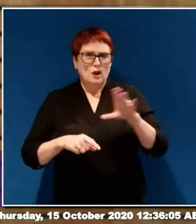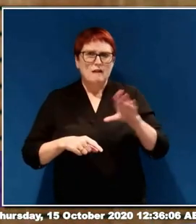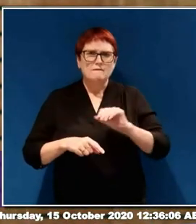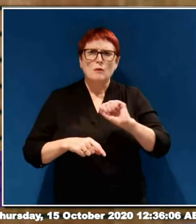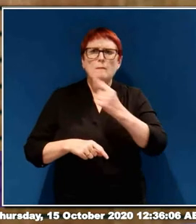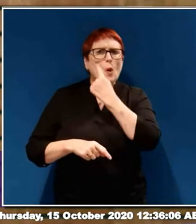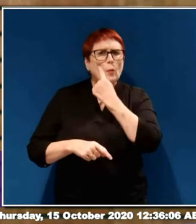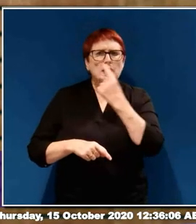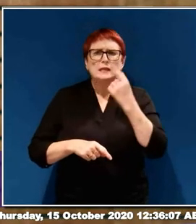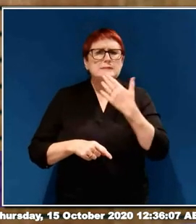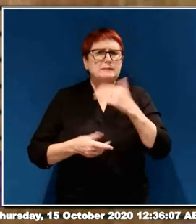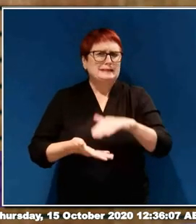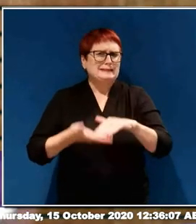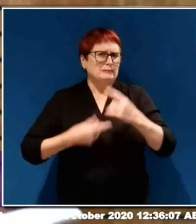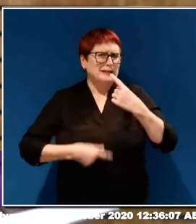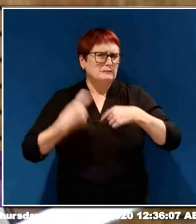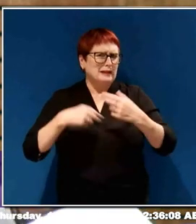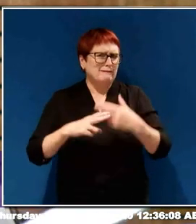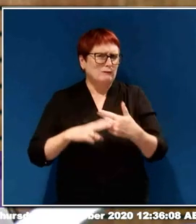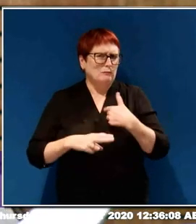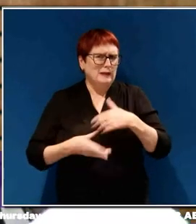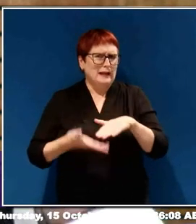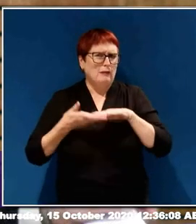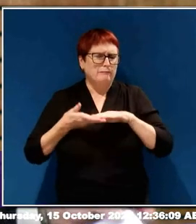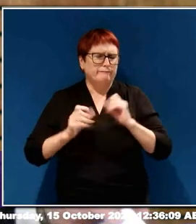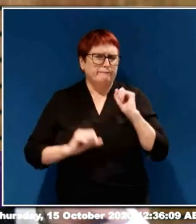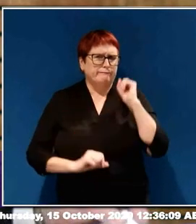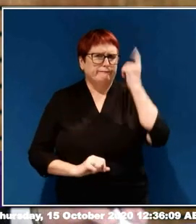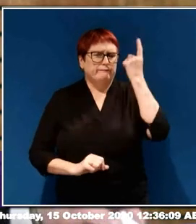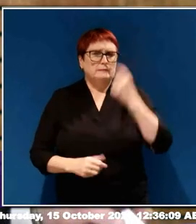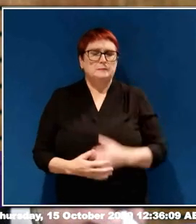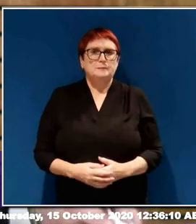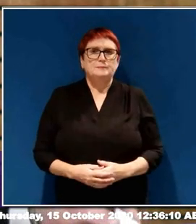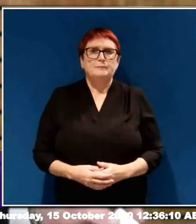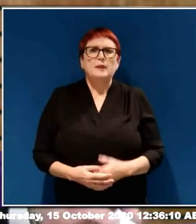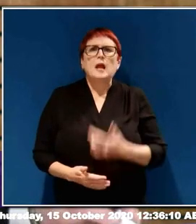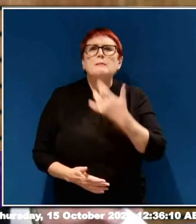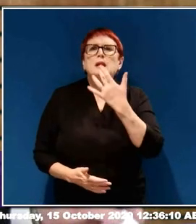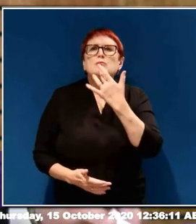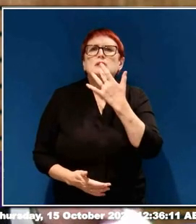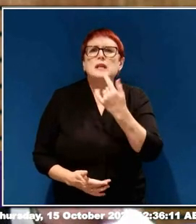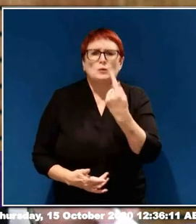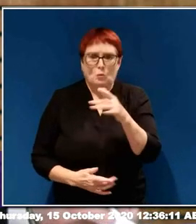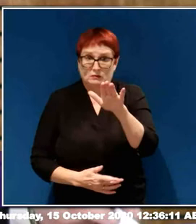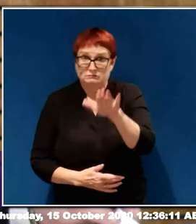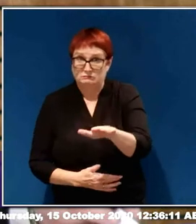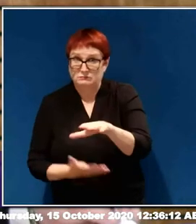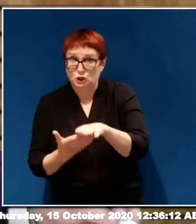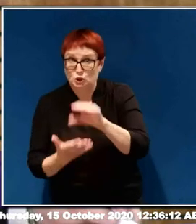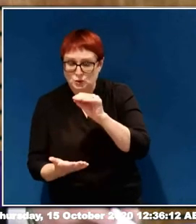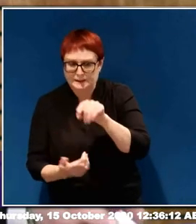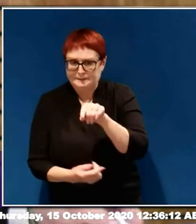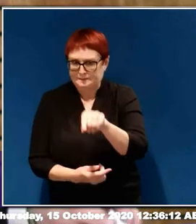If we take a theoretical case of a student in, let us say, primary school,